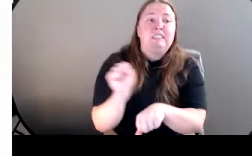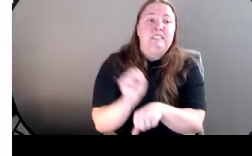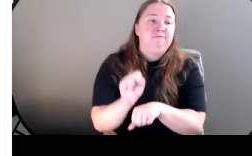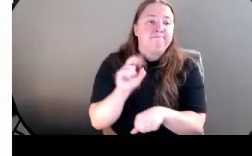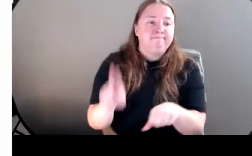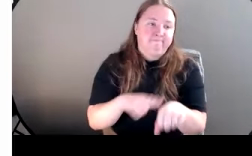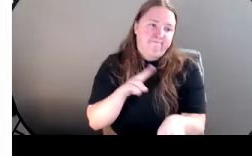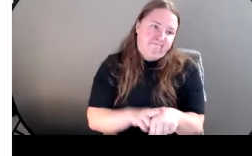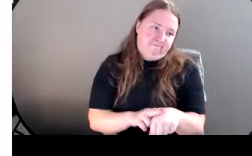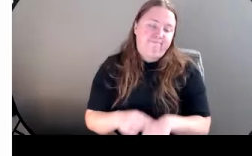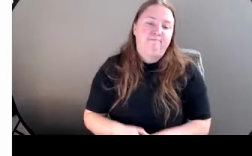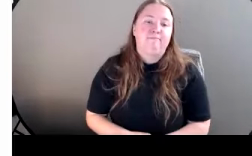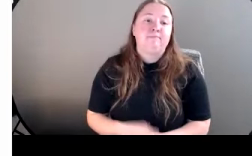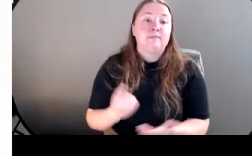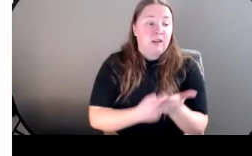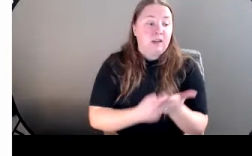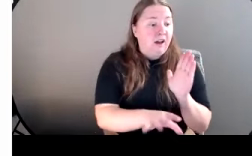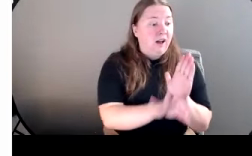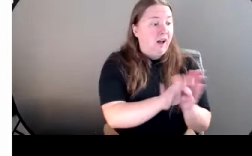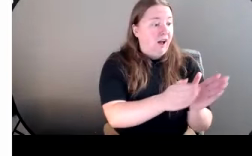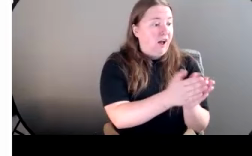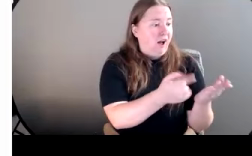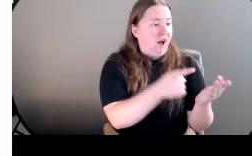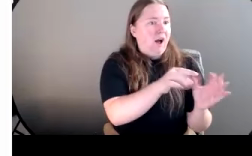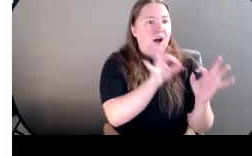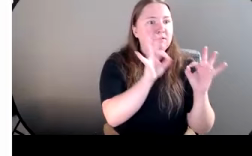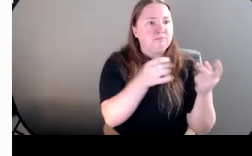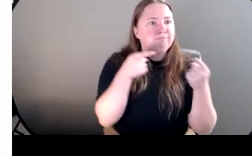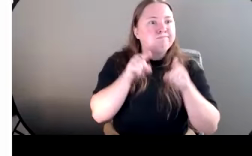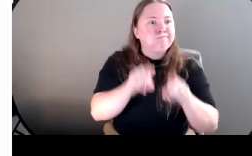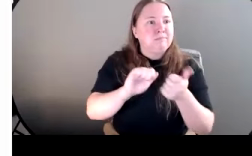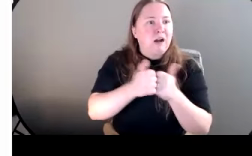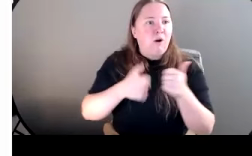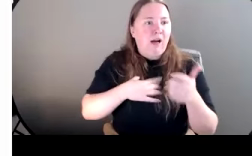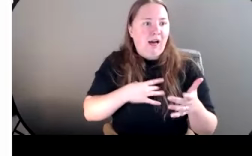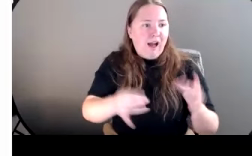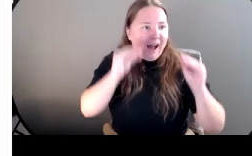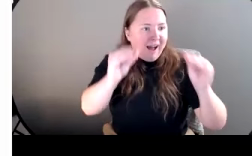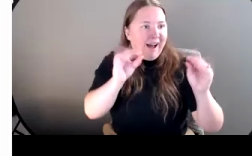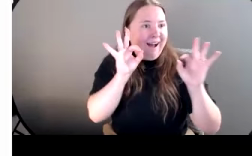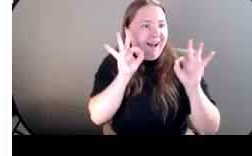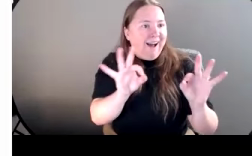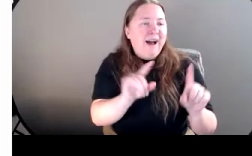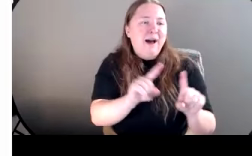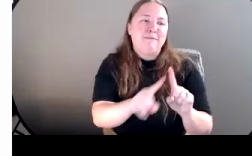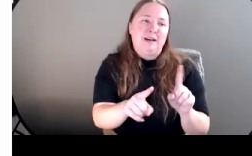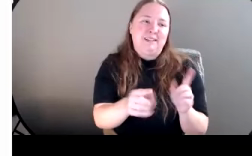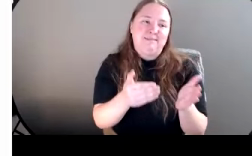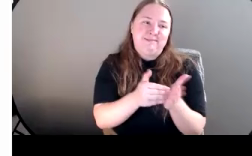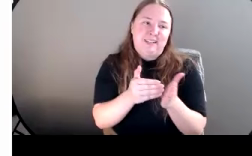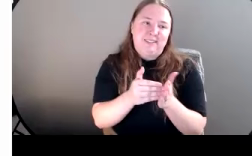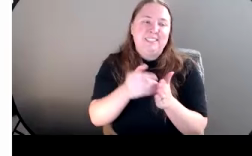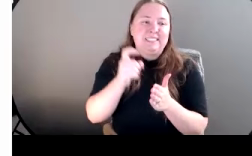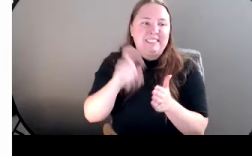Sometimes you find a book that perfectly aligns with how you like to teach. But more often than not, you do need to do some editing